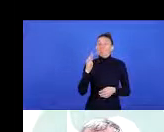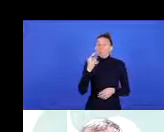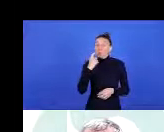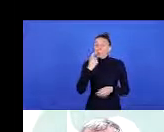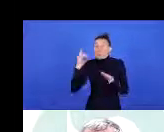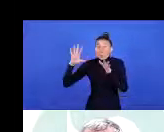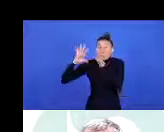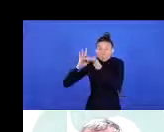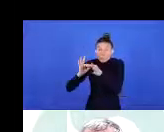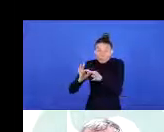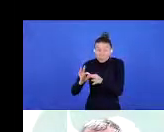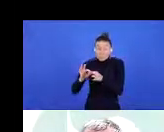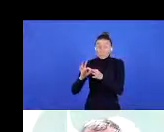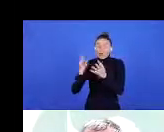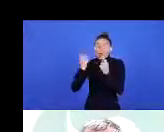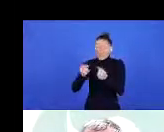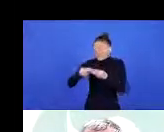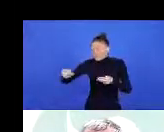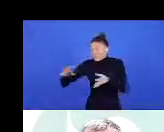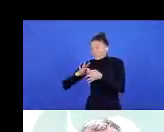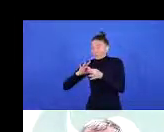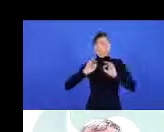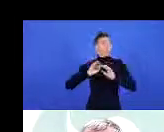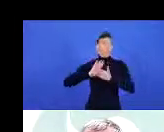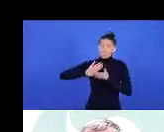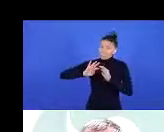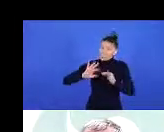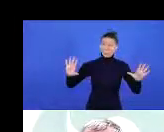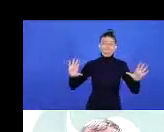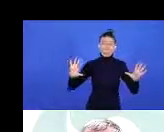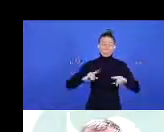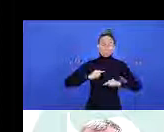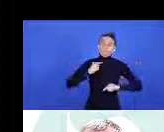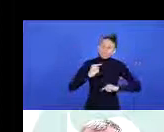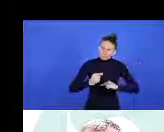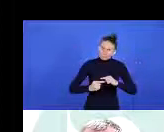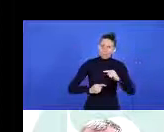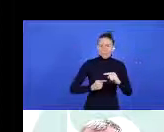any listening devices, without Bluetooth and without any cables.